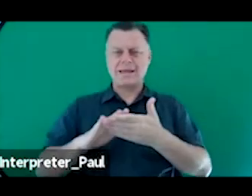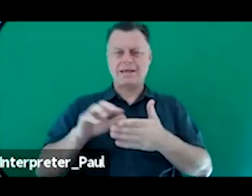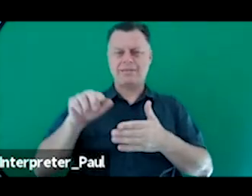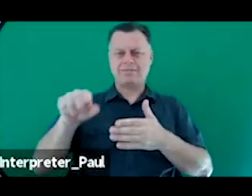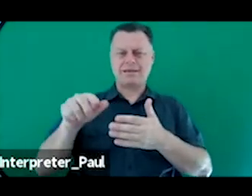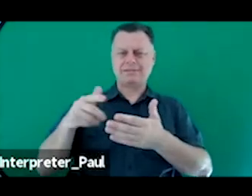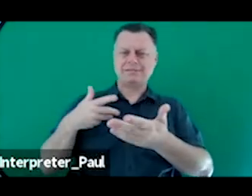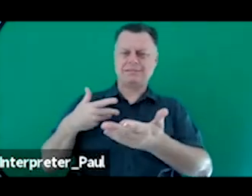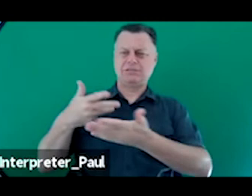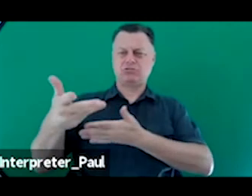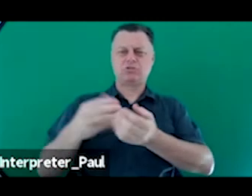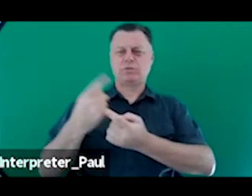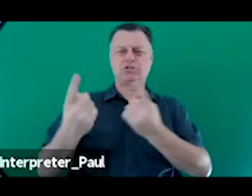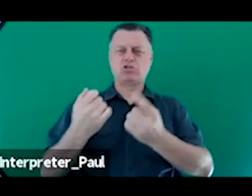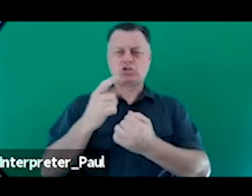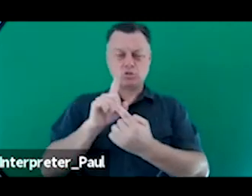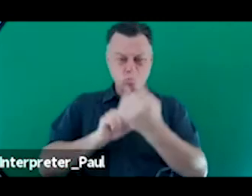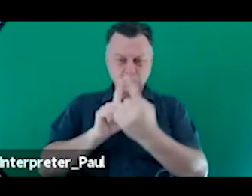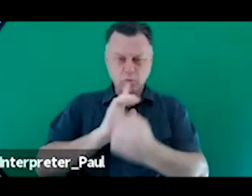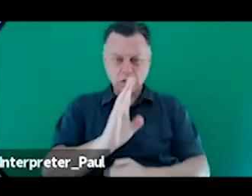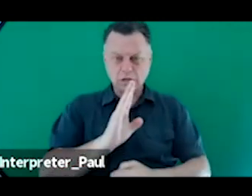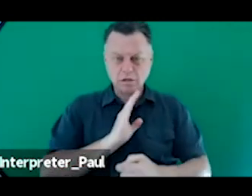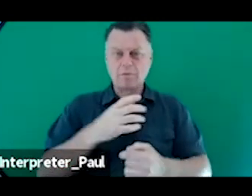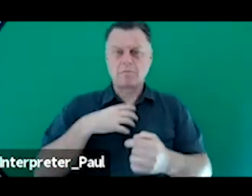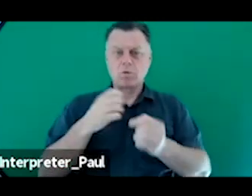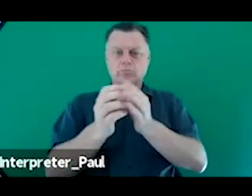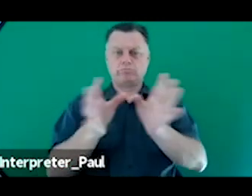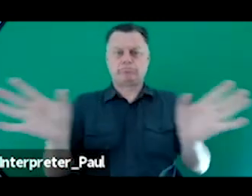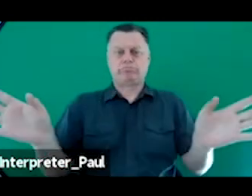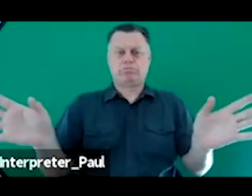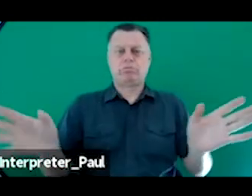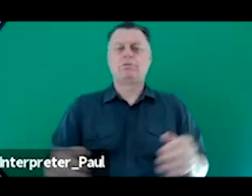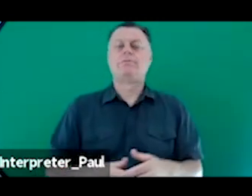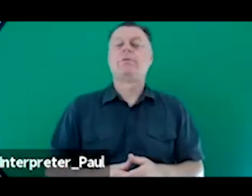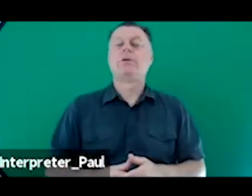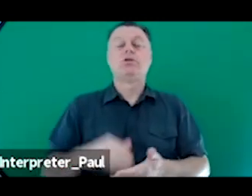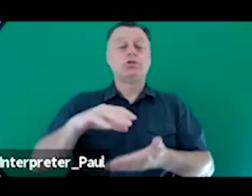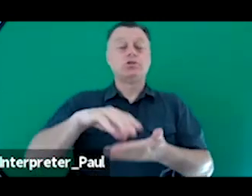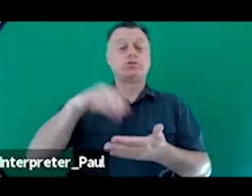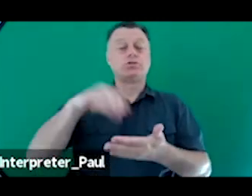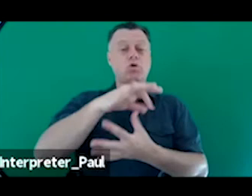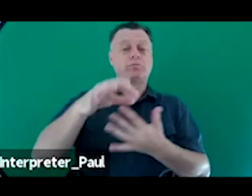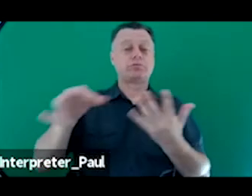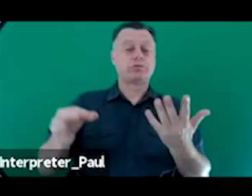more multi format? Give students options for how they take part in text or by putting a